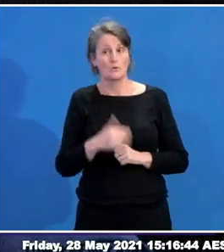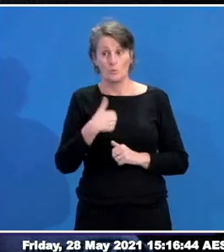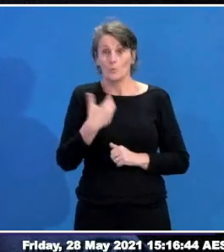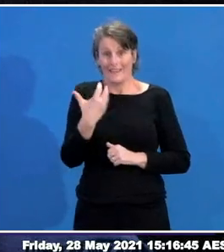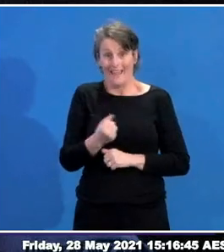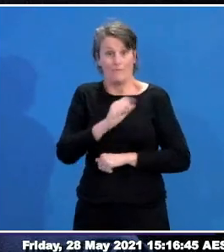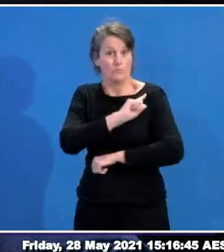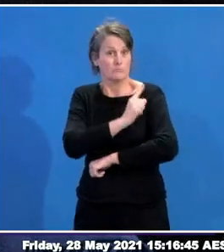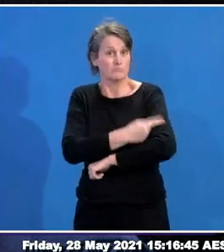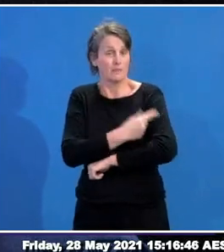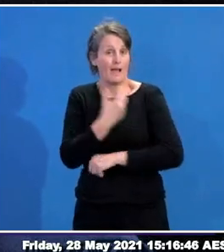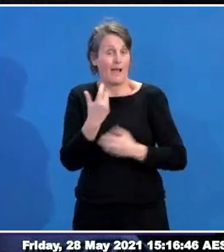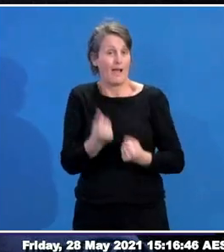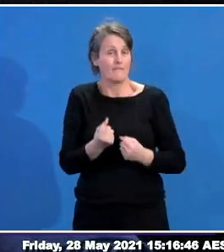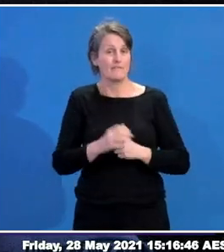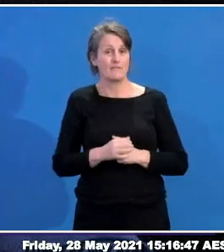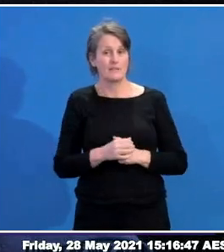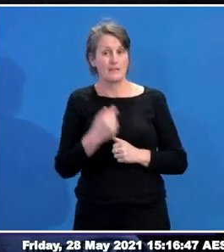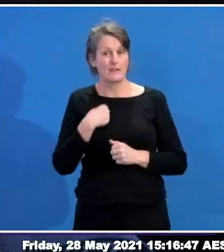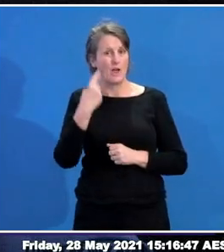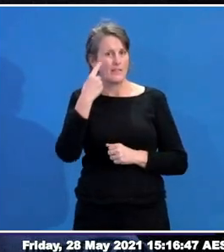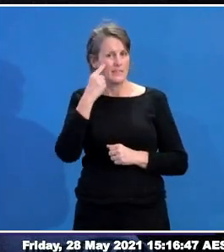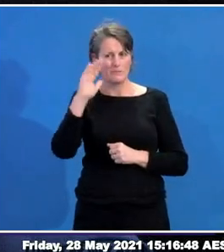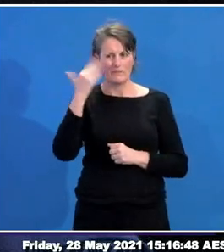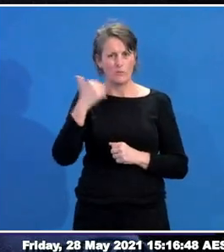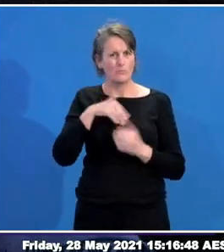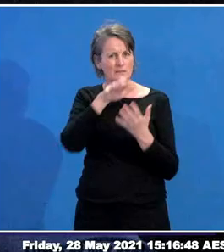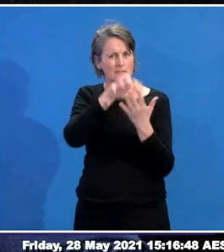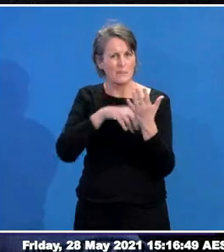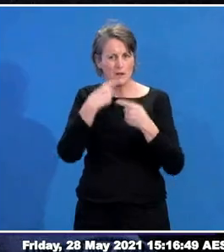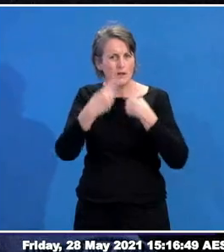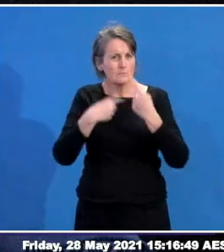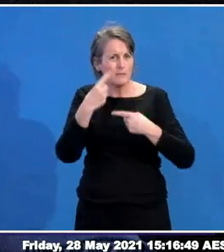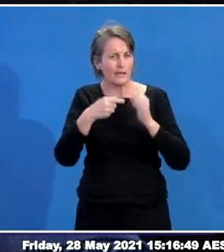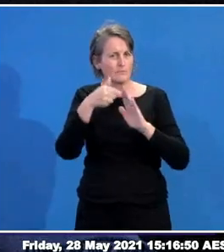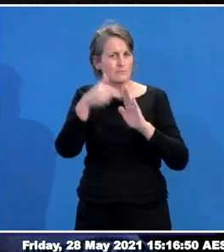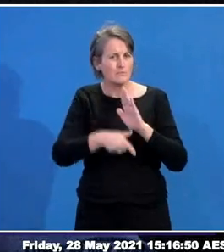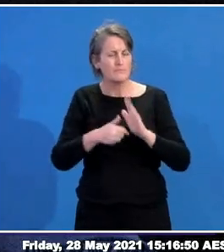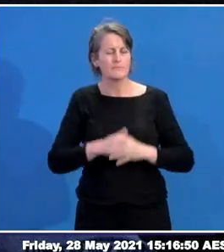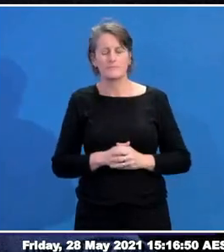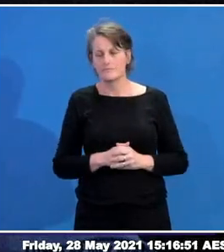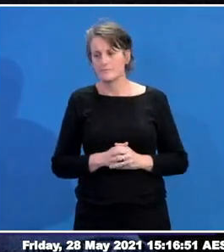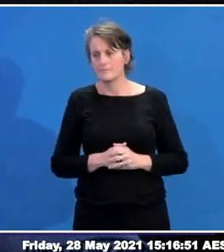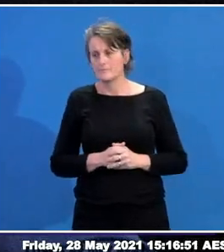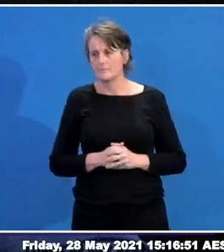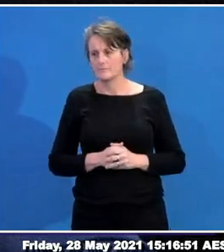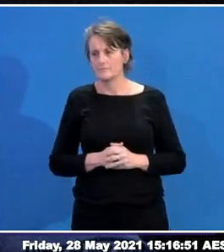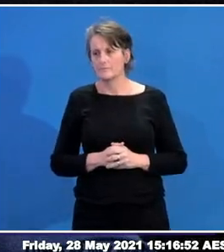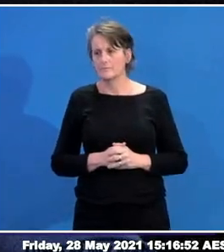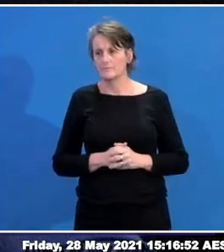have, and I think I have elaborated in my witness statement, that these powers,